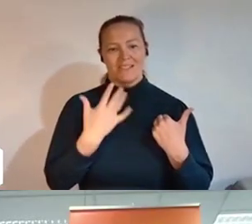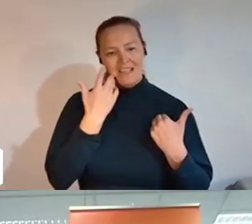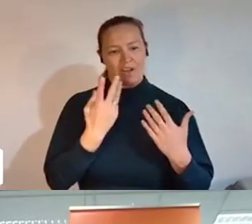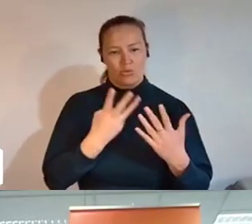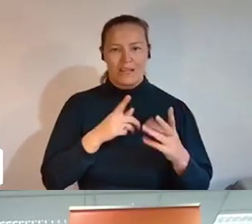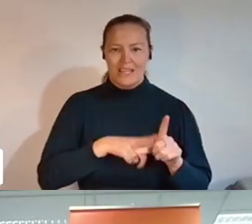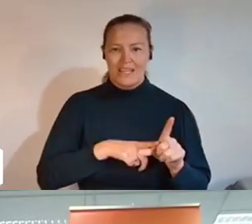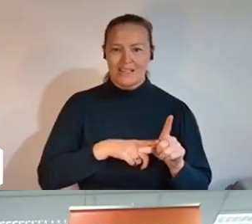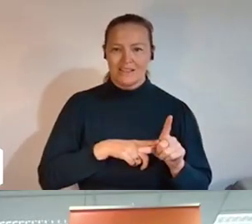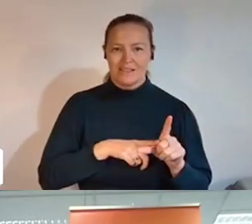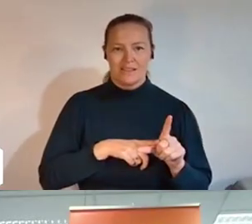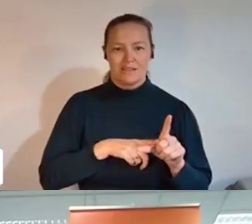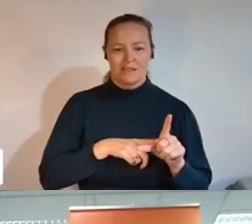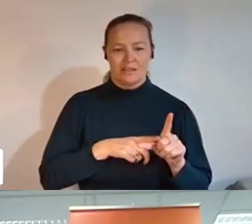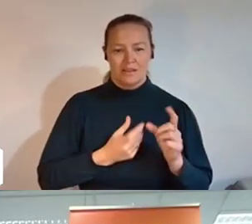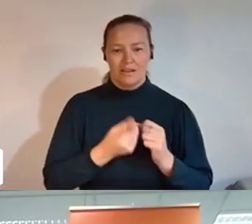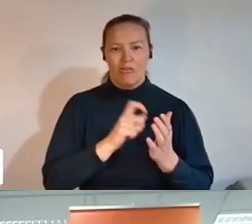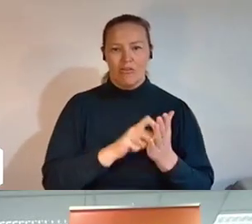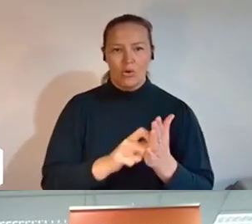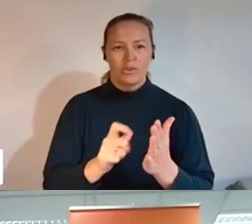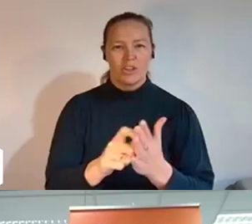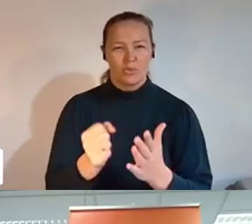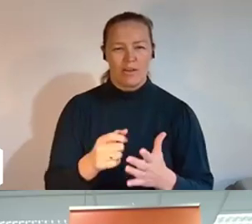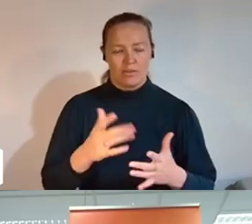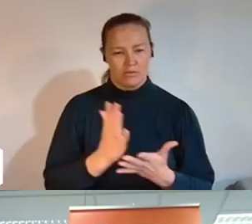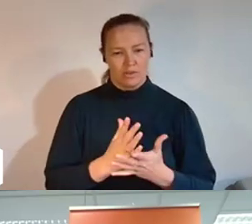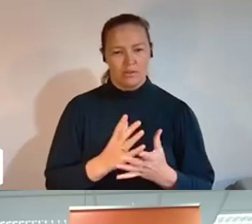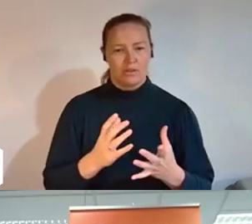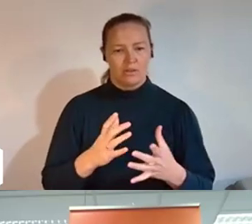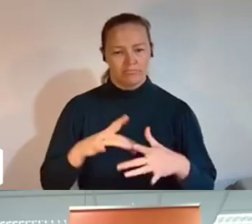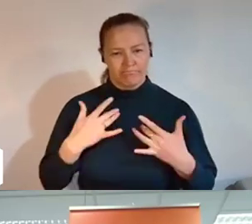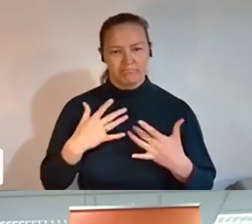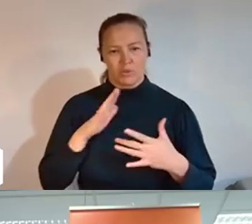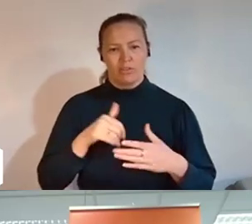sense of our democracy. So yeah, I feel like looking at how we can revitalise that ability